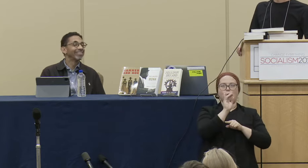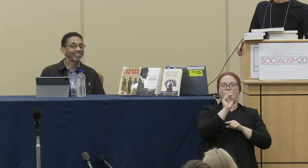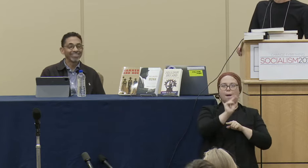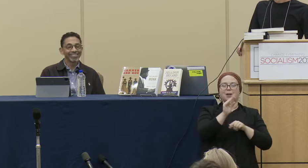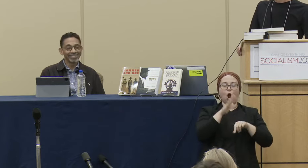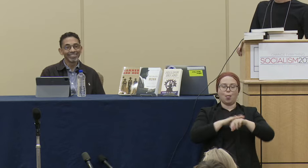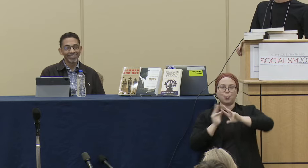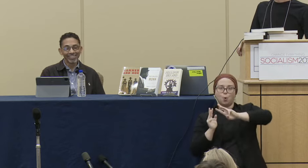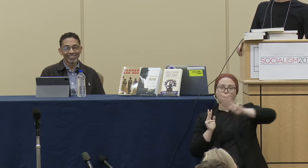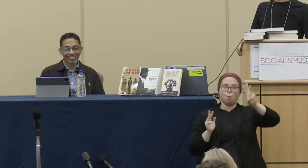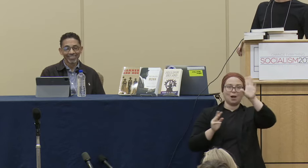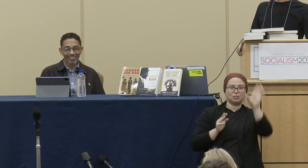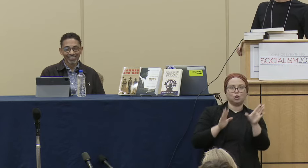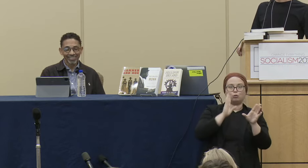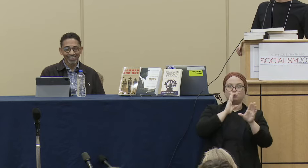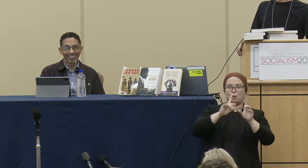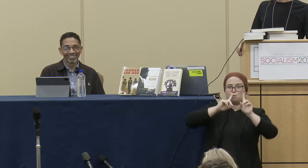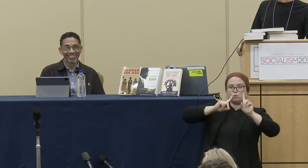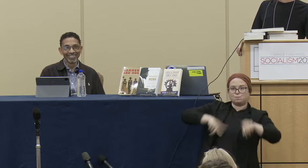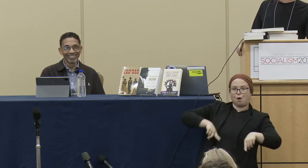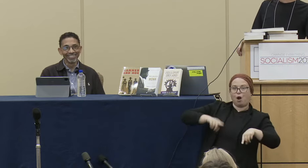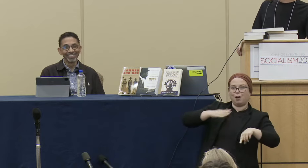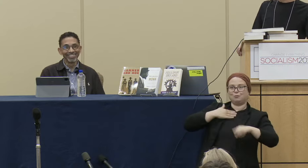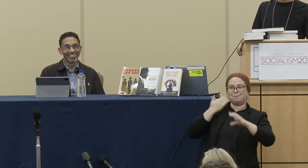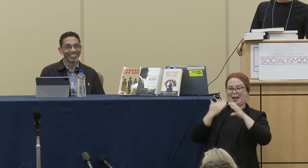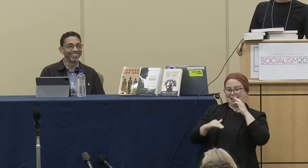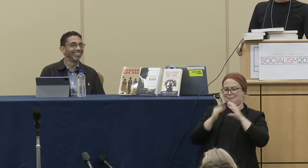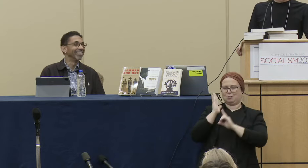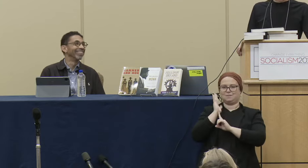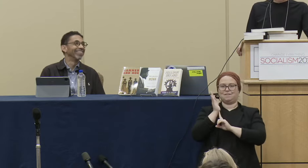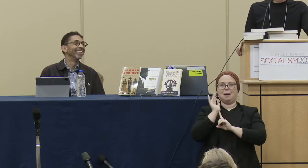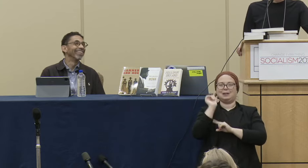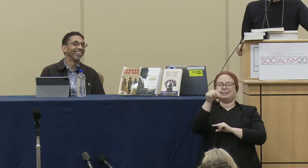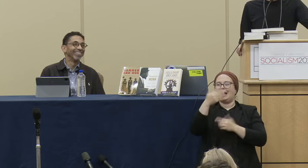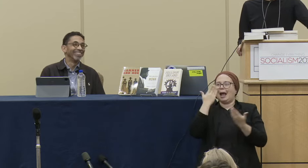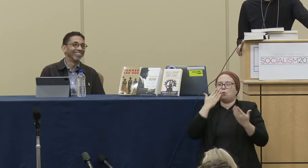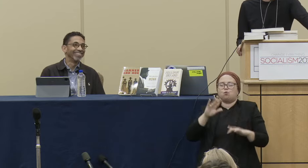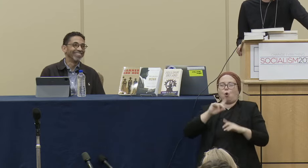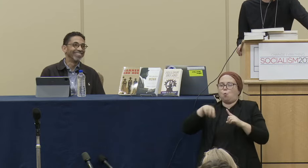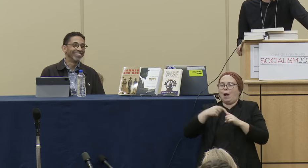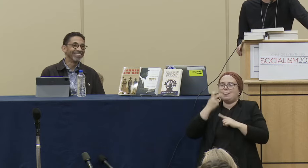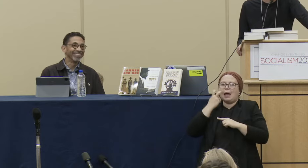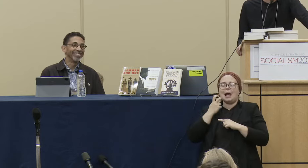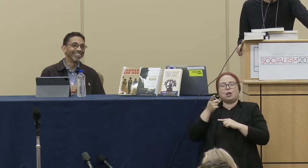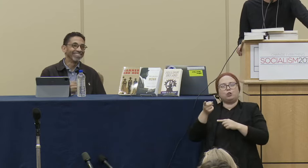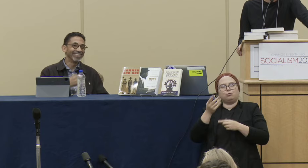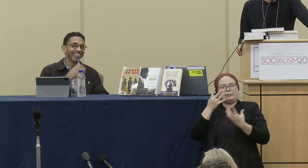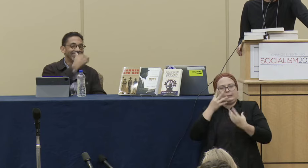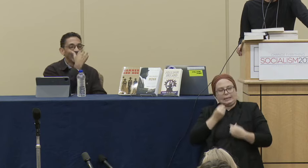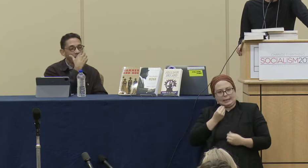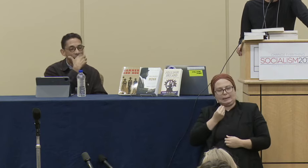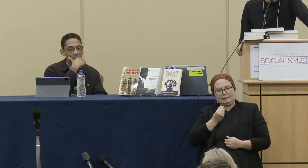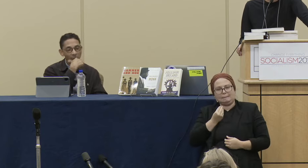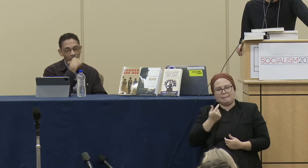thinking, oh, I'm up before anyone else. Robin on the west coast will respond to my emails five minutes later. So, I don't